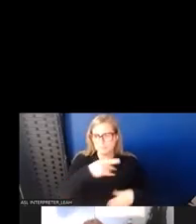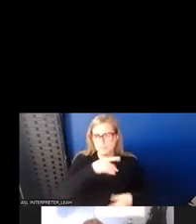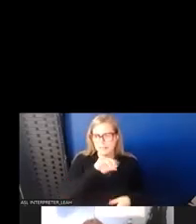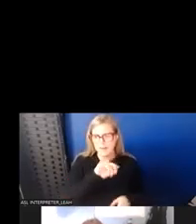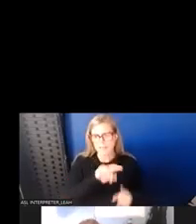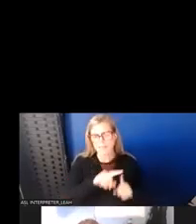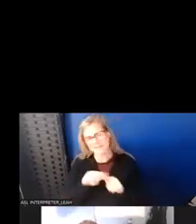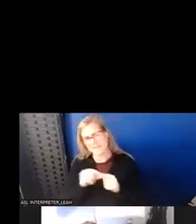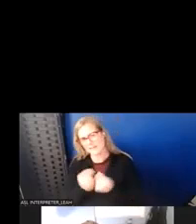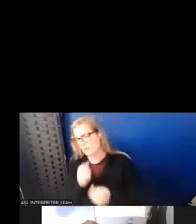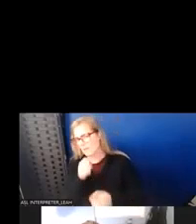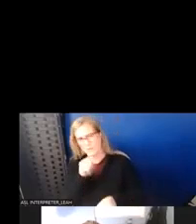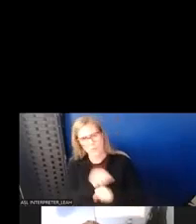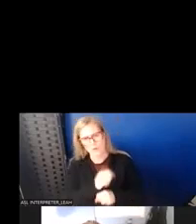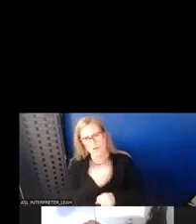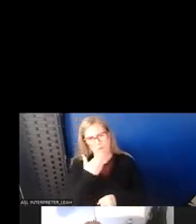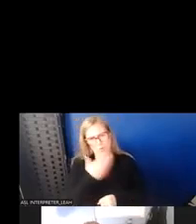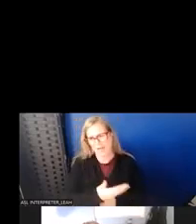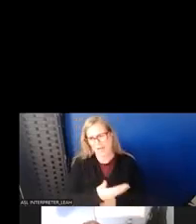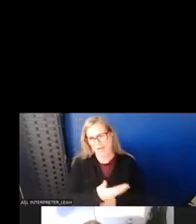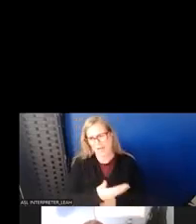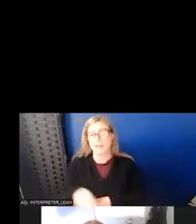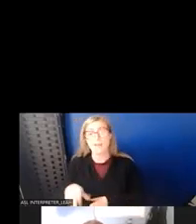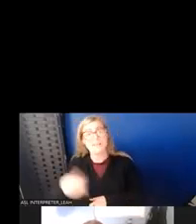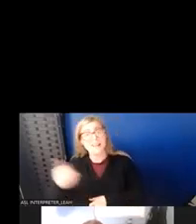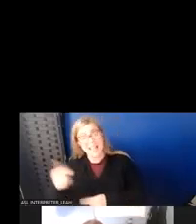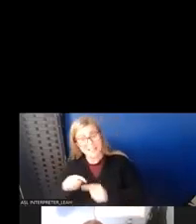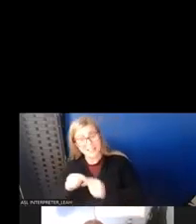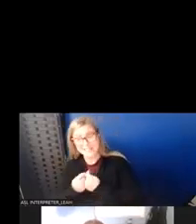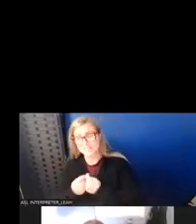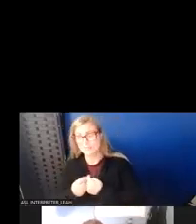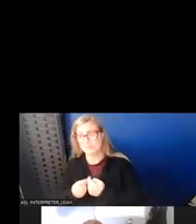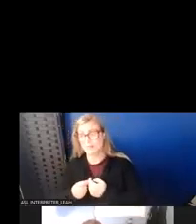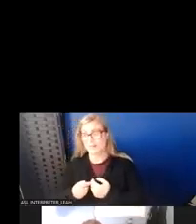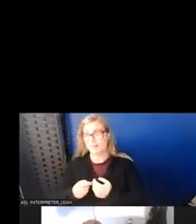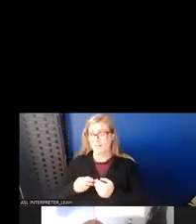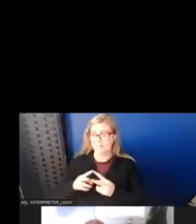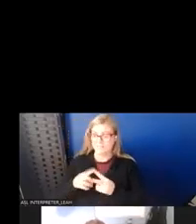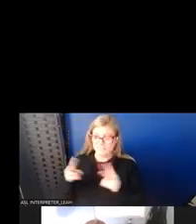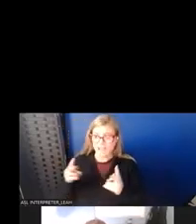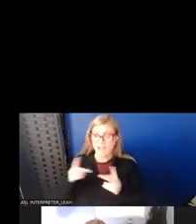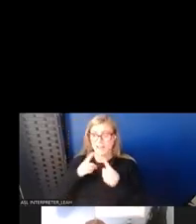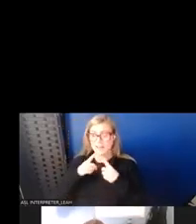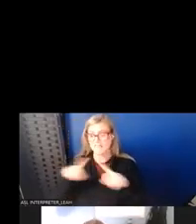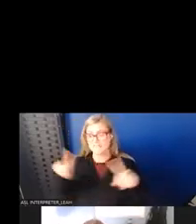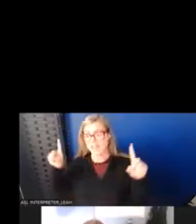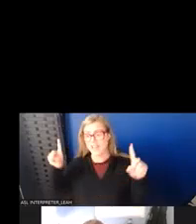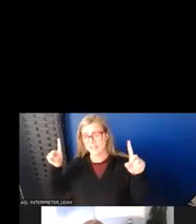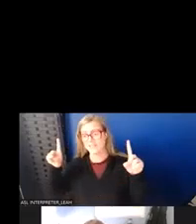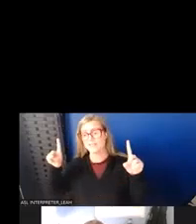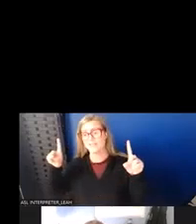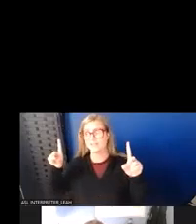This other team on the other hand are very effective. They're ahead of deadlines and you know, they really like